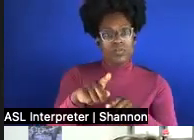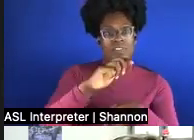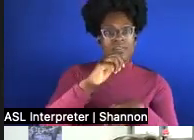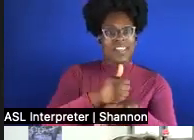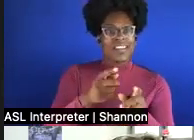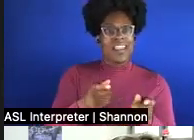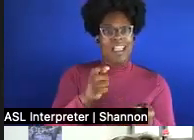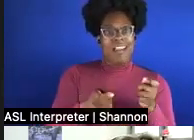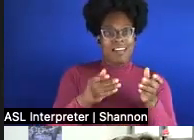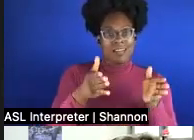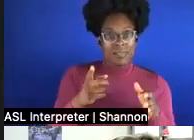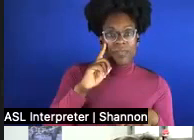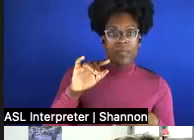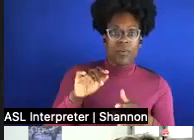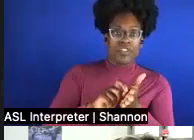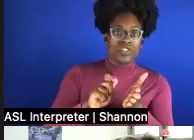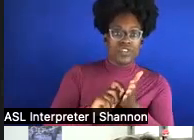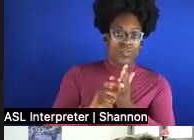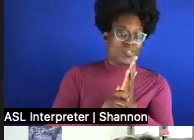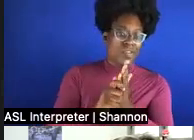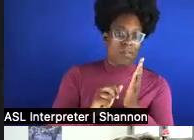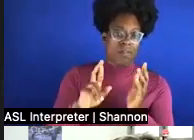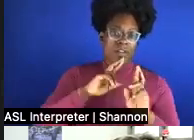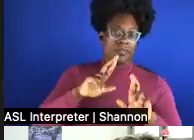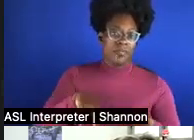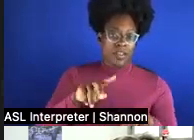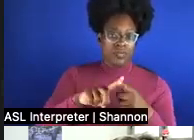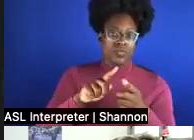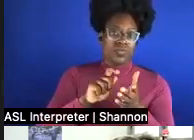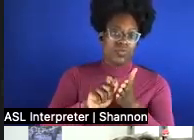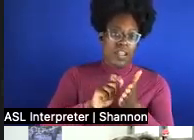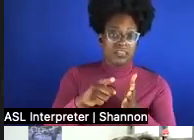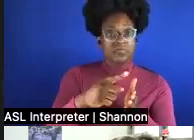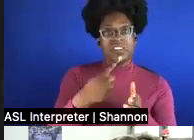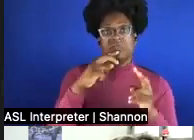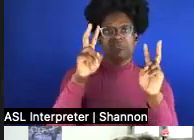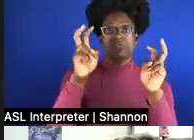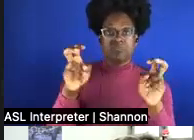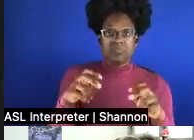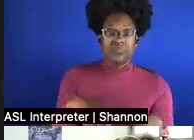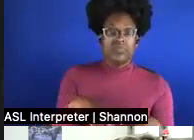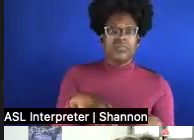effective responses to student writing, quote, "strive to identify and articulate what the